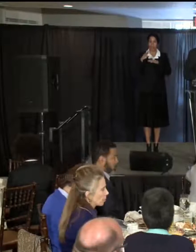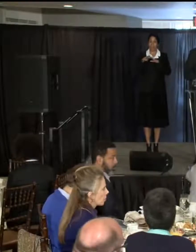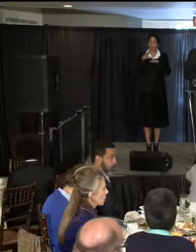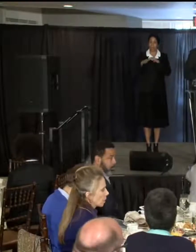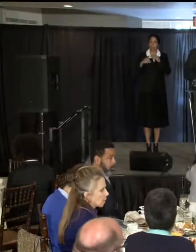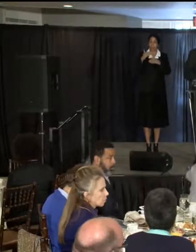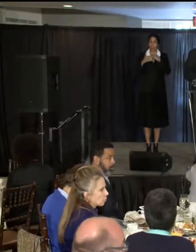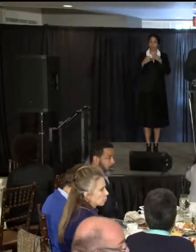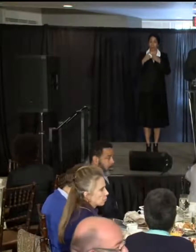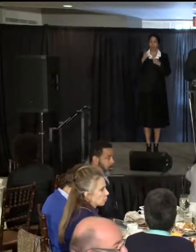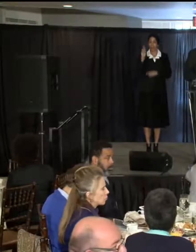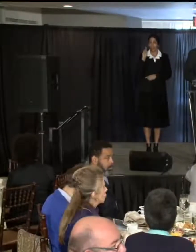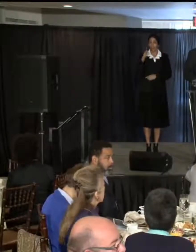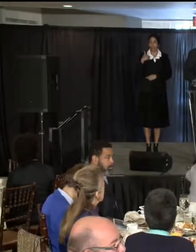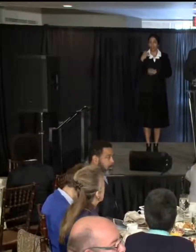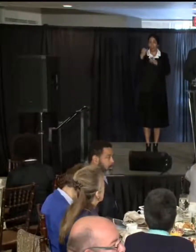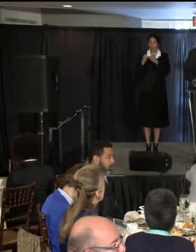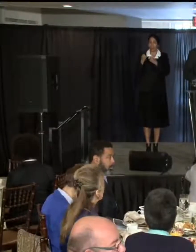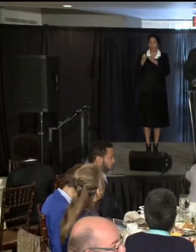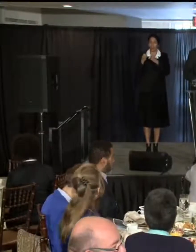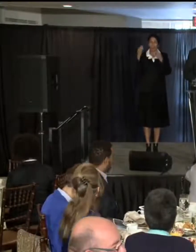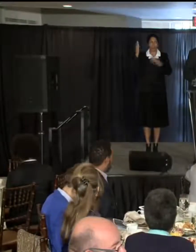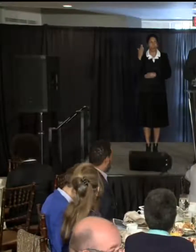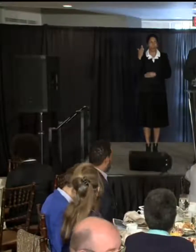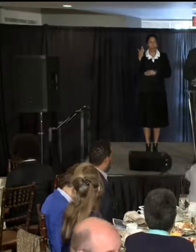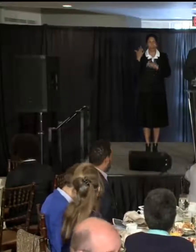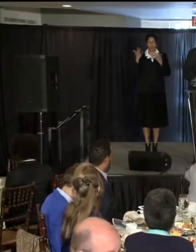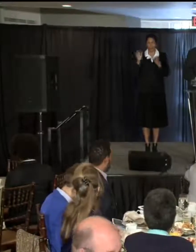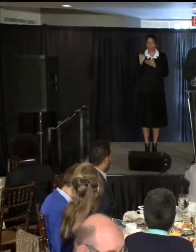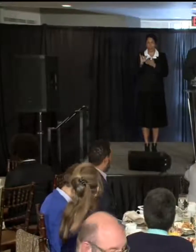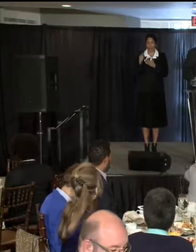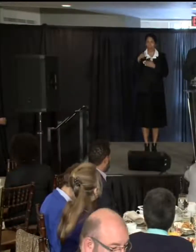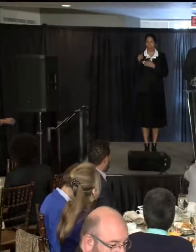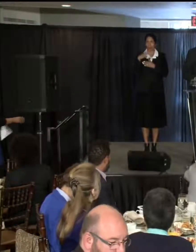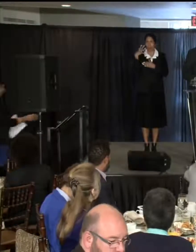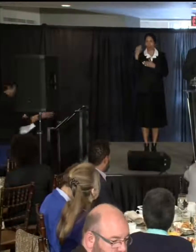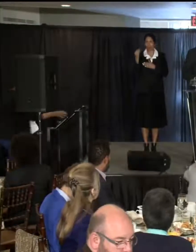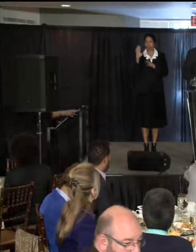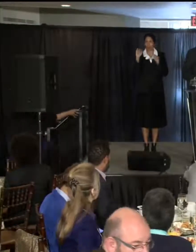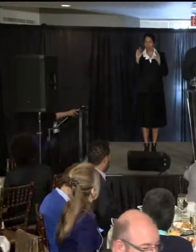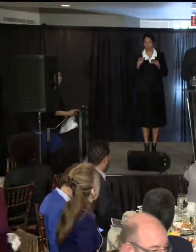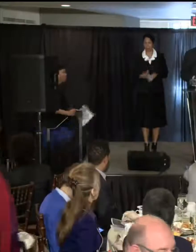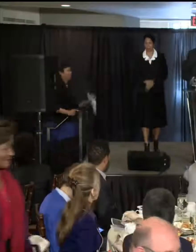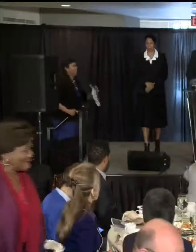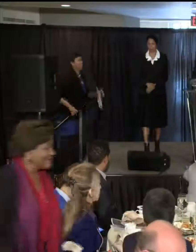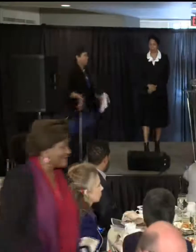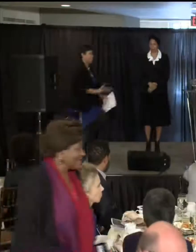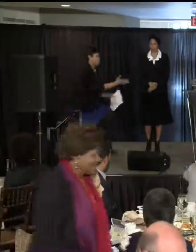WILL HAVE THE LAST WORD AND AFTER THAT YOU ARE DISMISSED. MAYOR BOWSER.